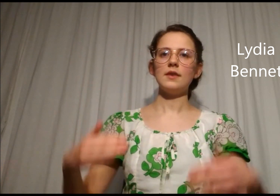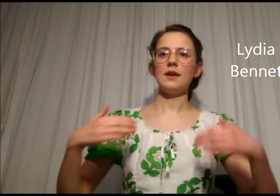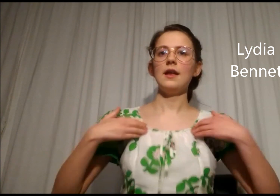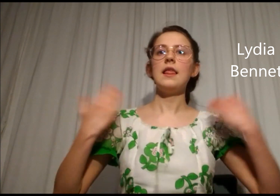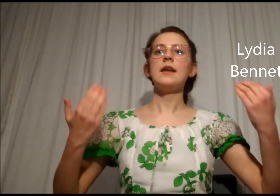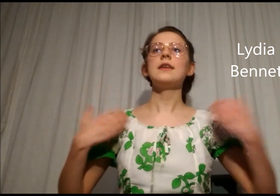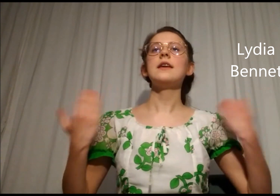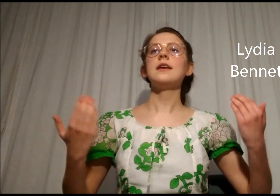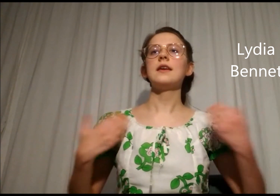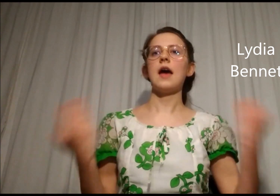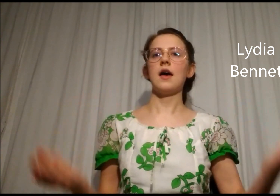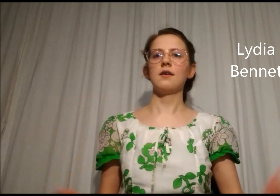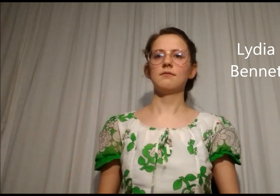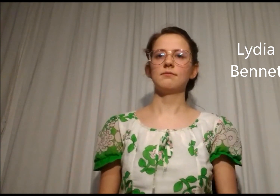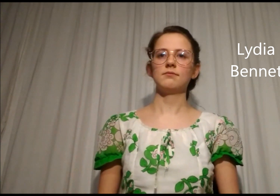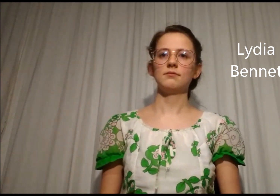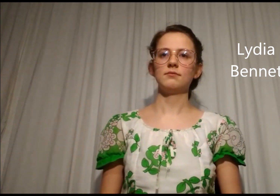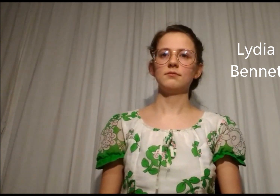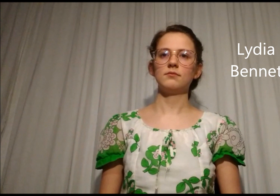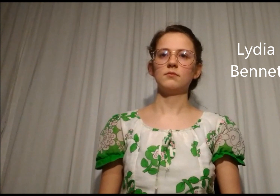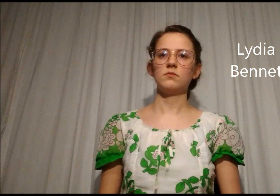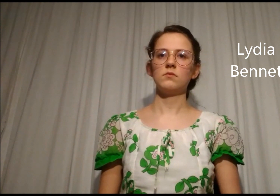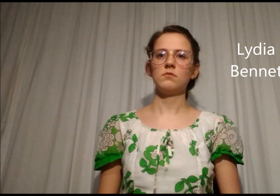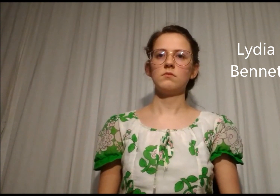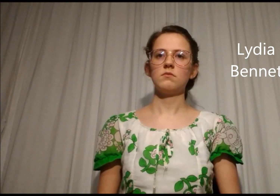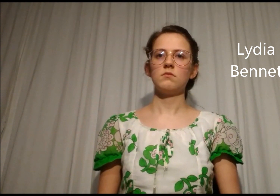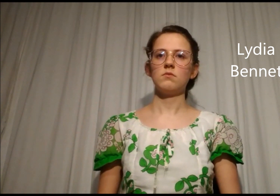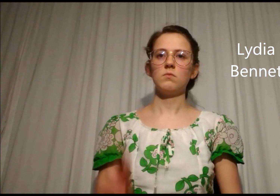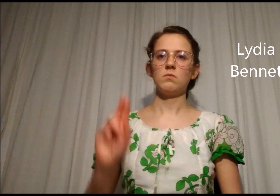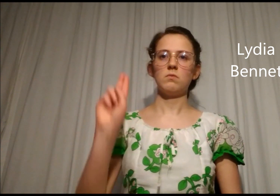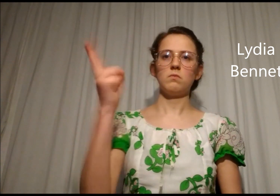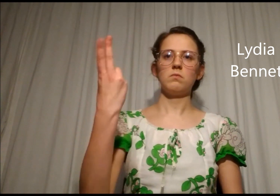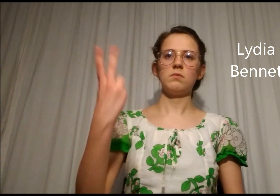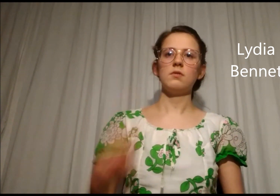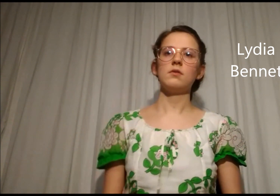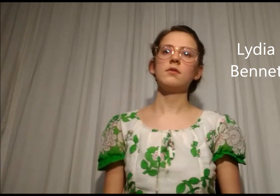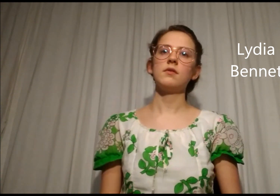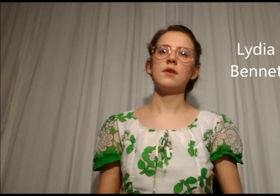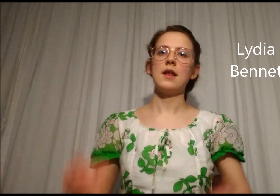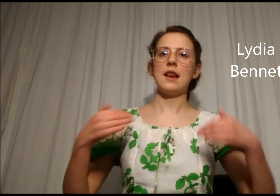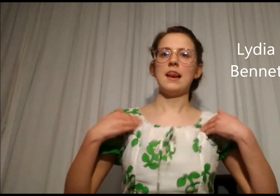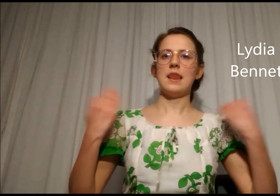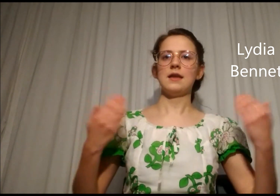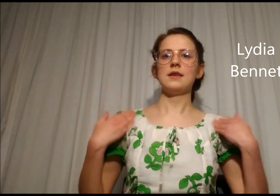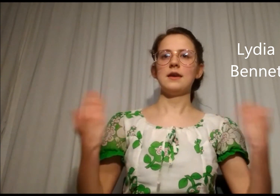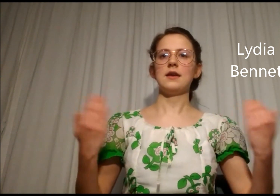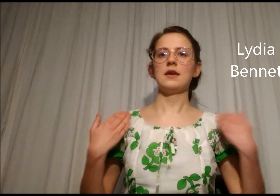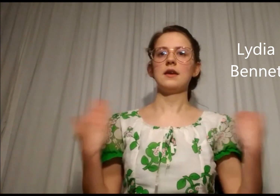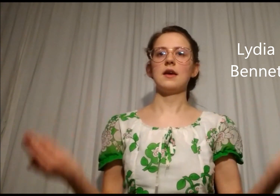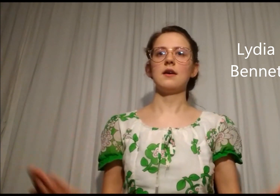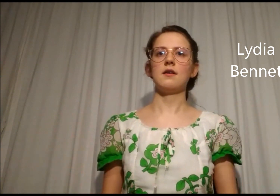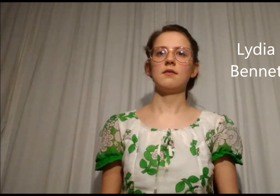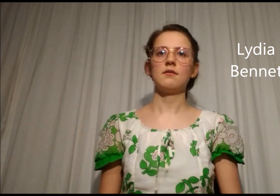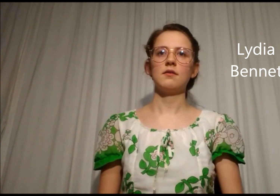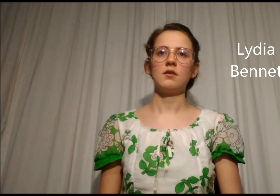Lydia, again, Lydia